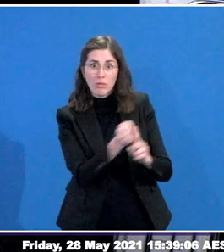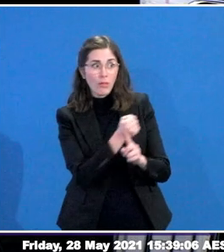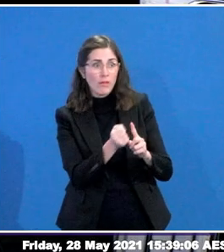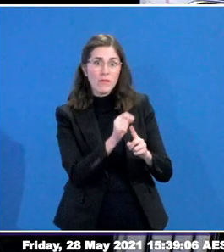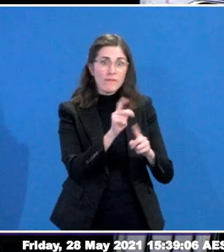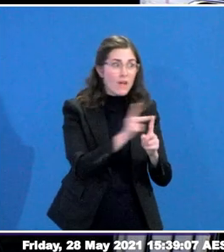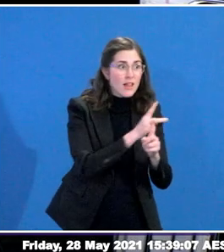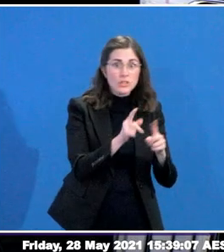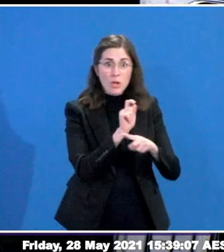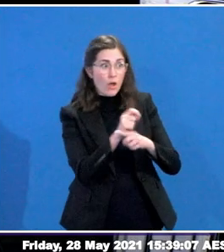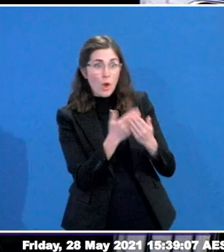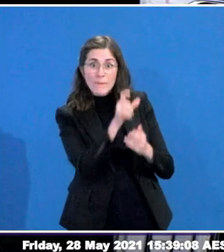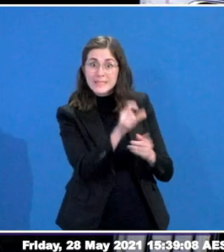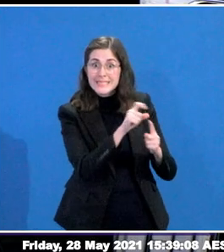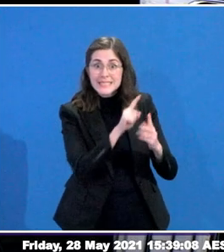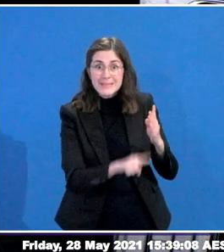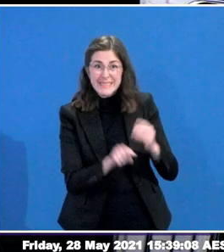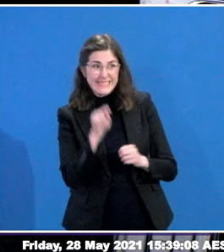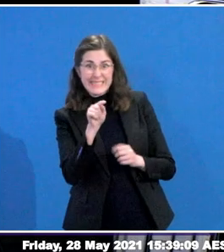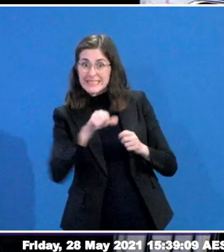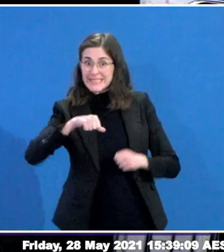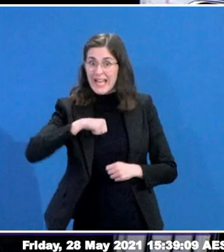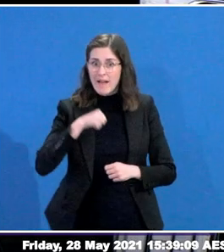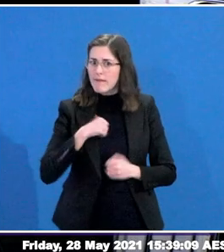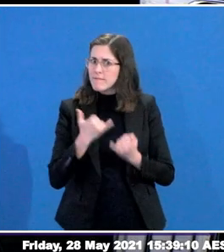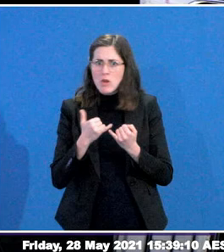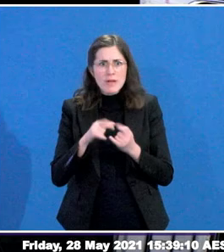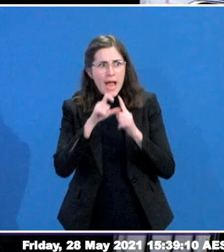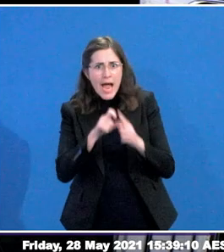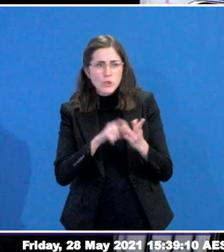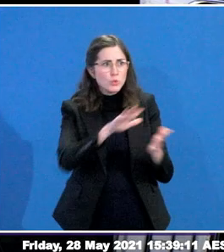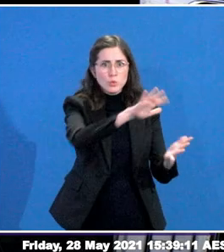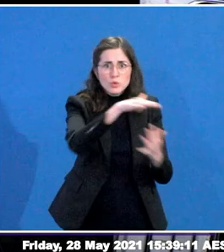people with intellectual disabilities, particularly those who are non-verbal.